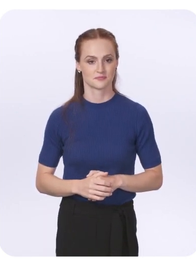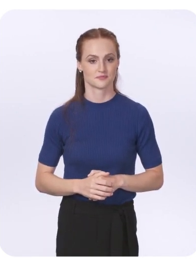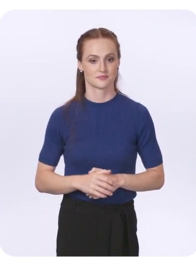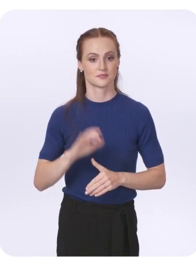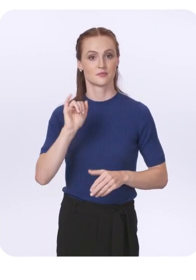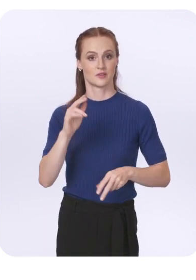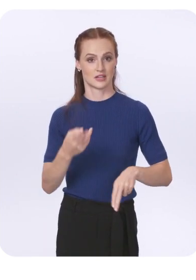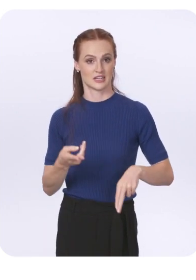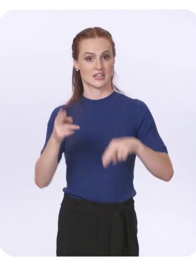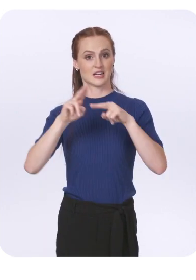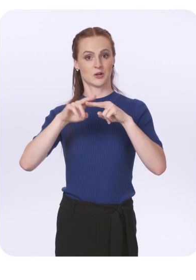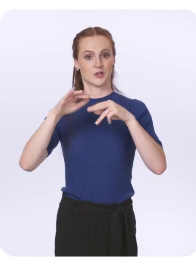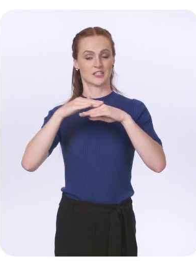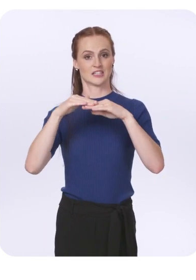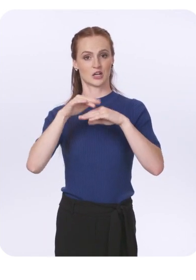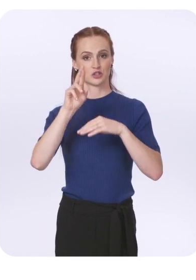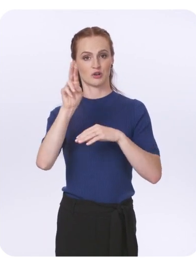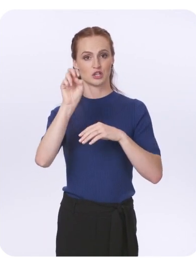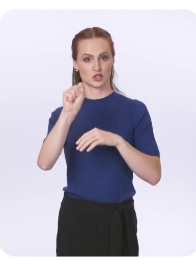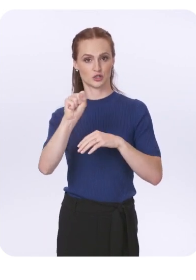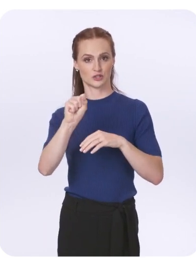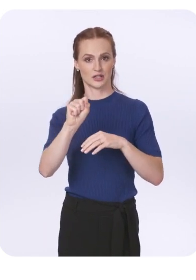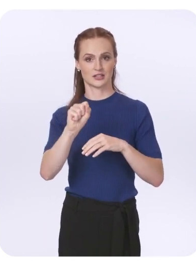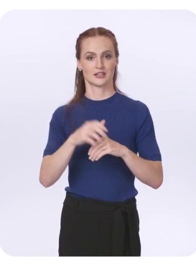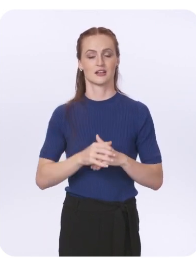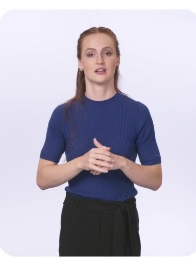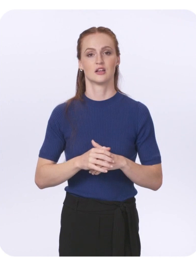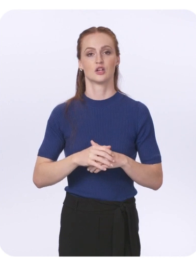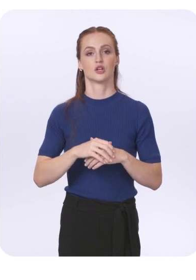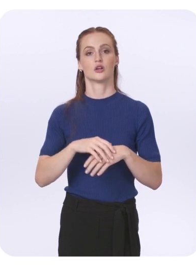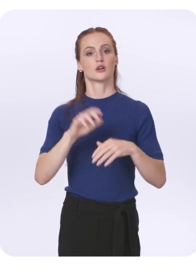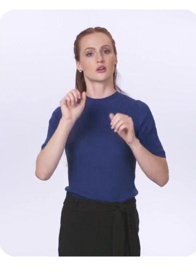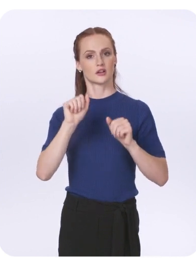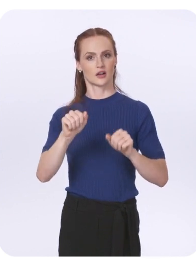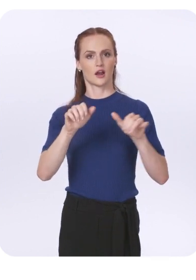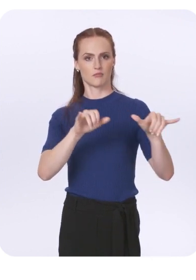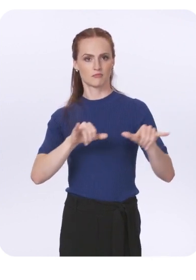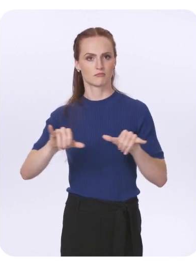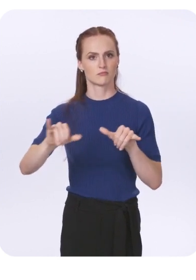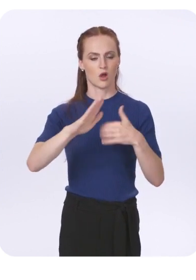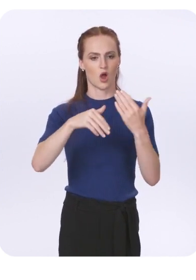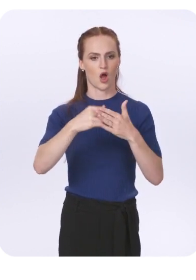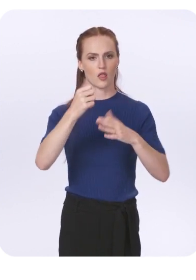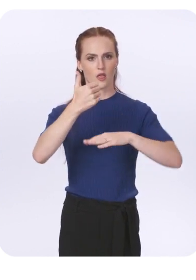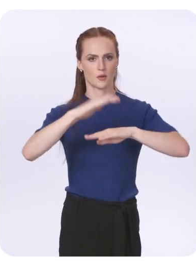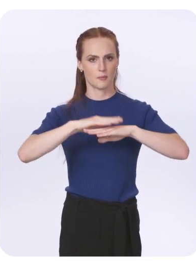So this increase in texture resolution to reach parity with every other platform that our developers support.